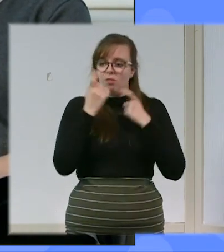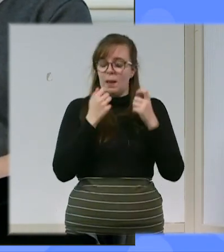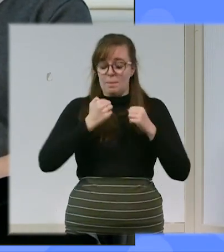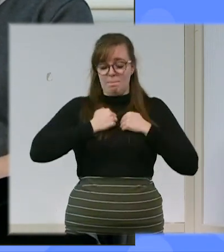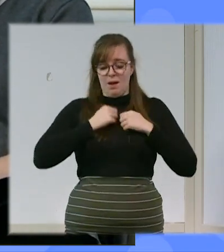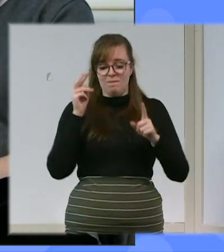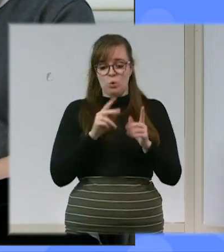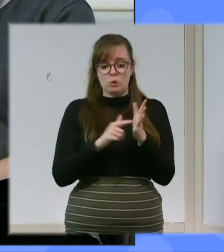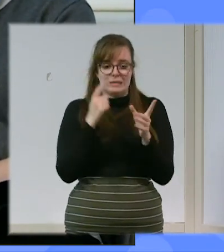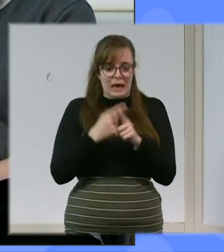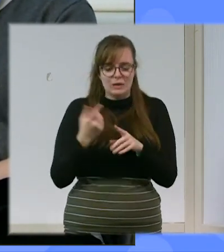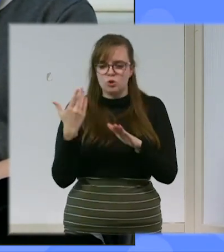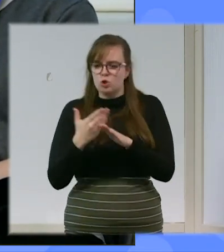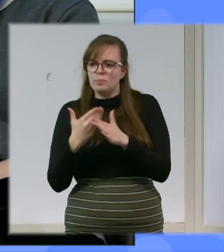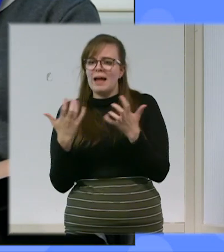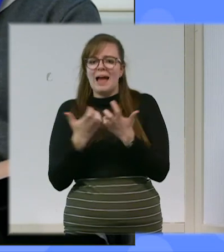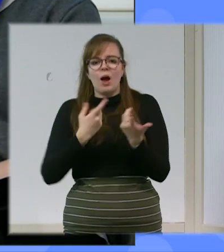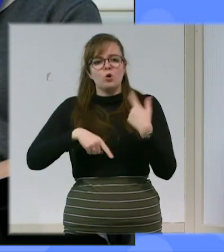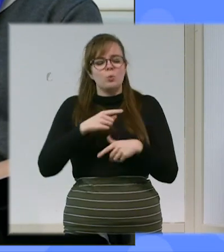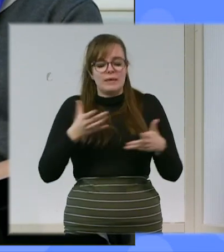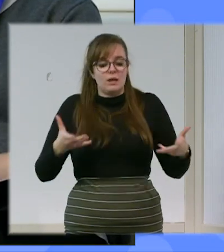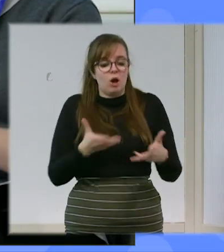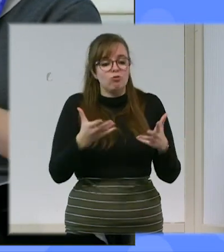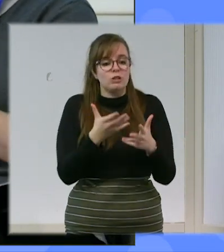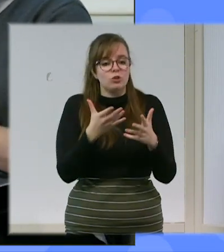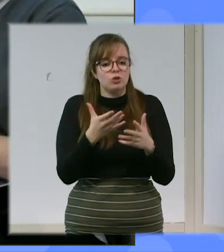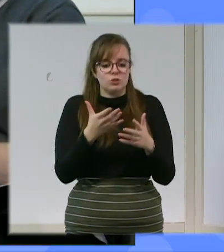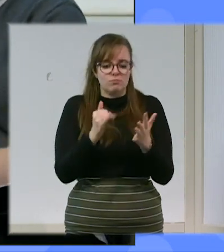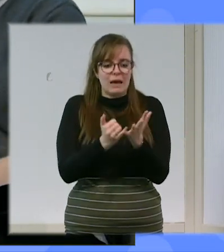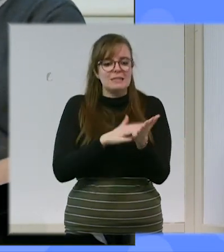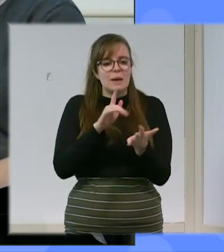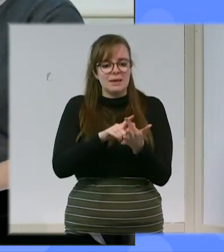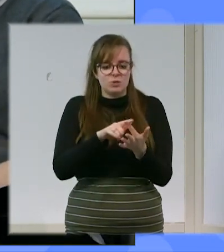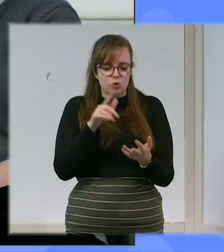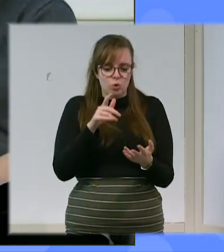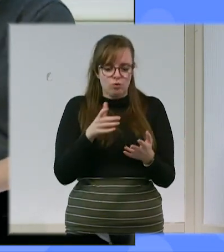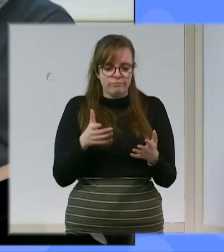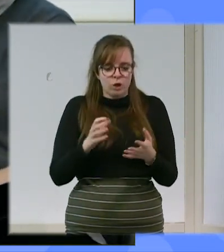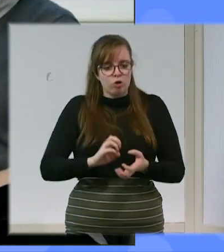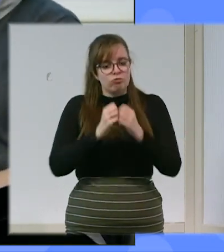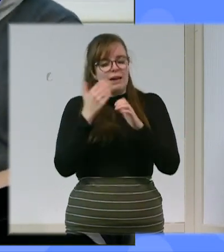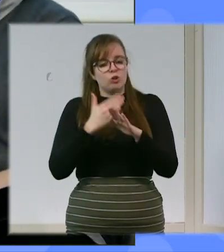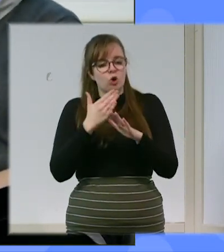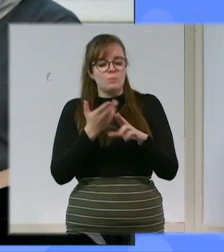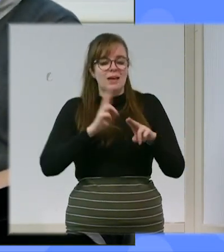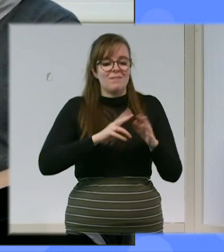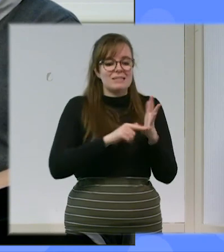jobs is about how do we encourage as a means to create jobs by actually reducing the tax bottling on them if they create employment opportunities but